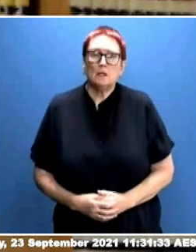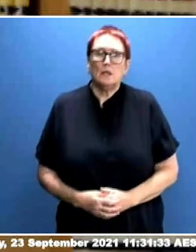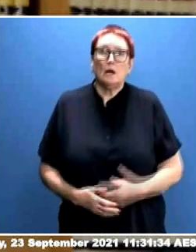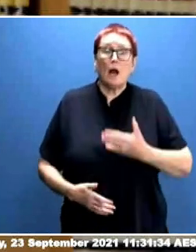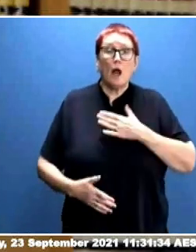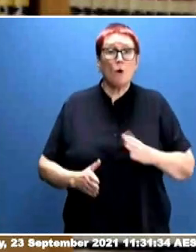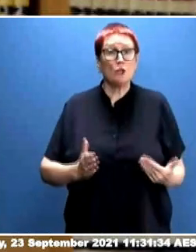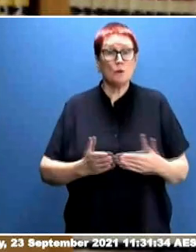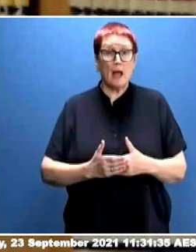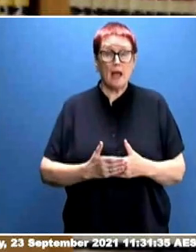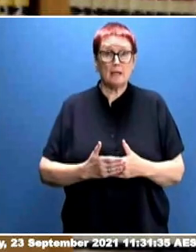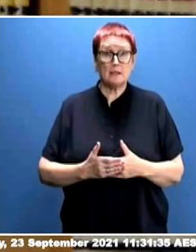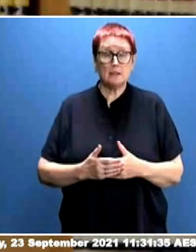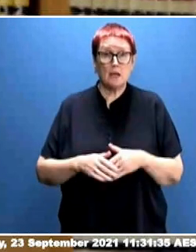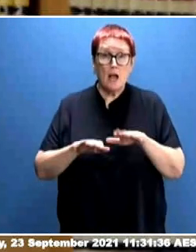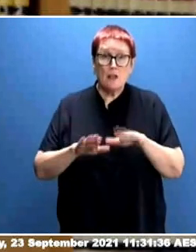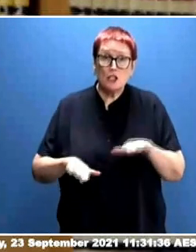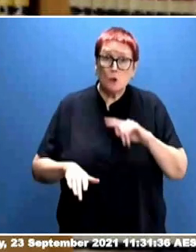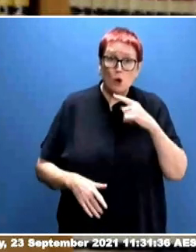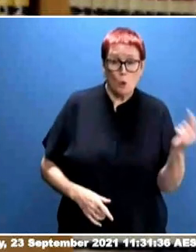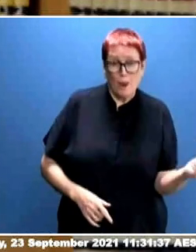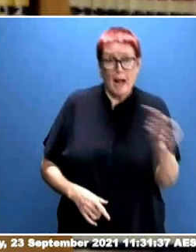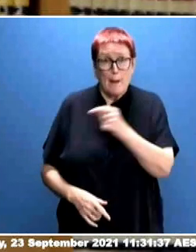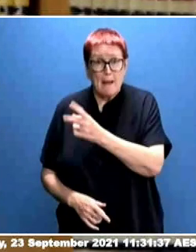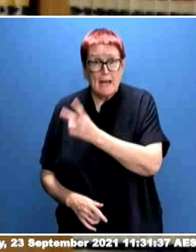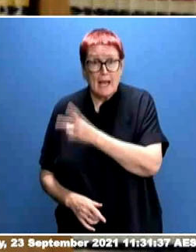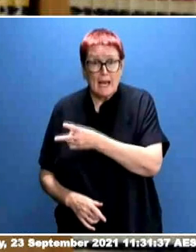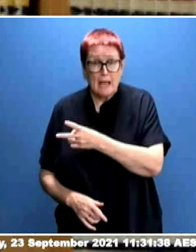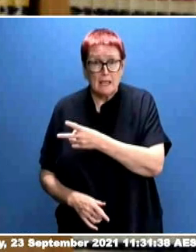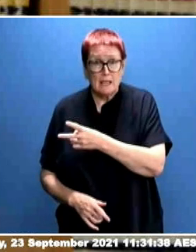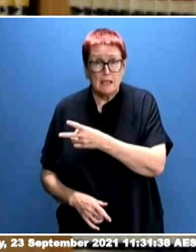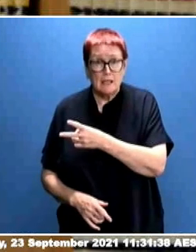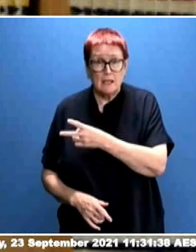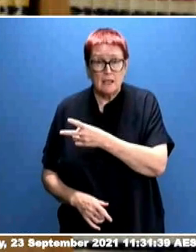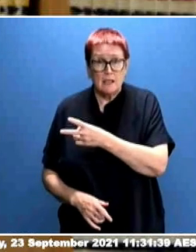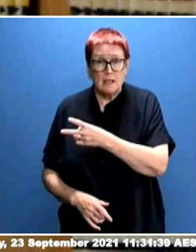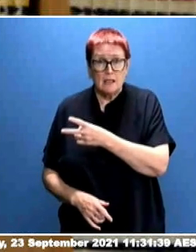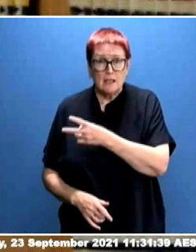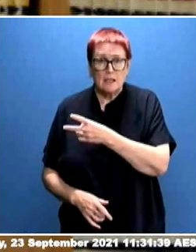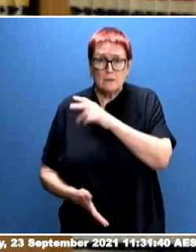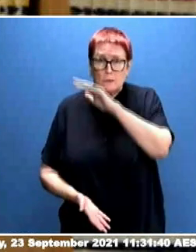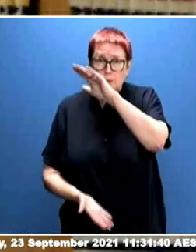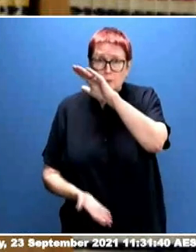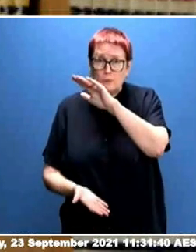sorry, that the children that come back tapers off in terms of how many times they come back, so it's only a small portion of children